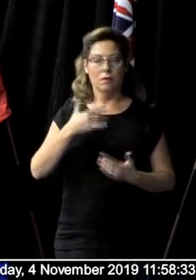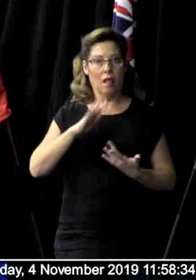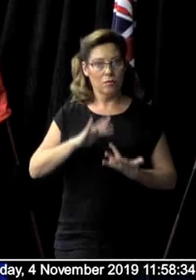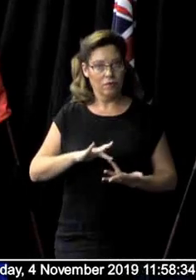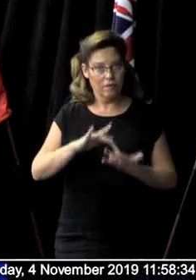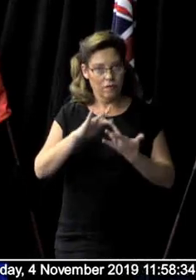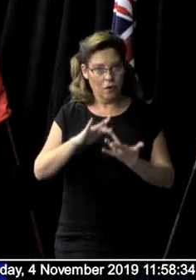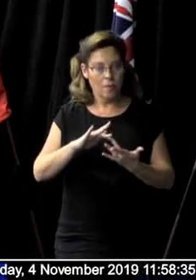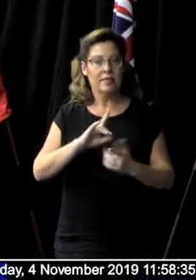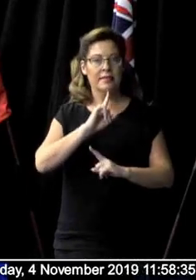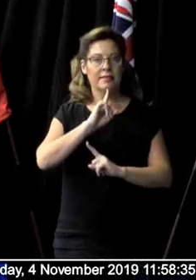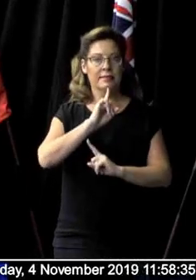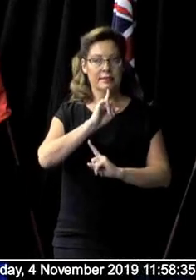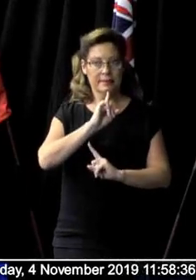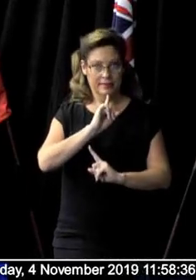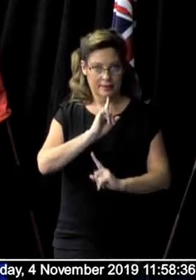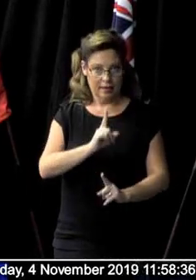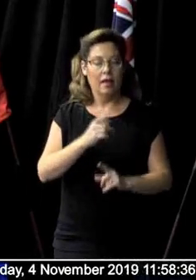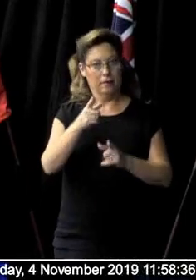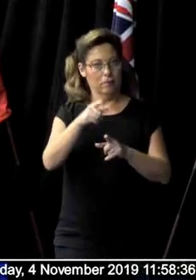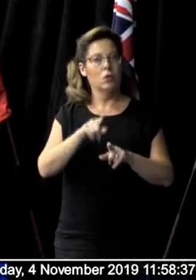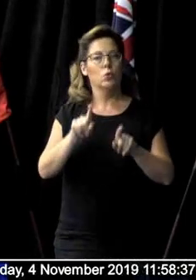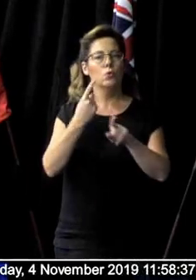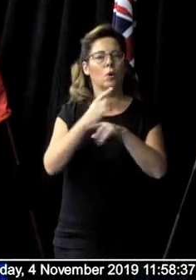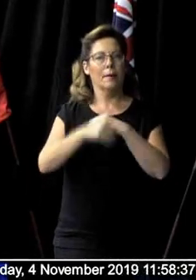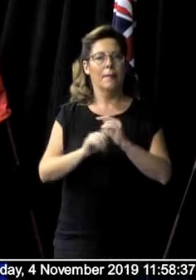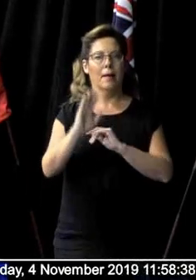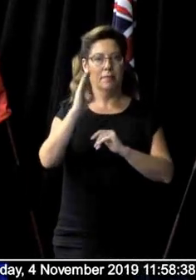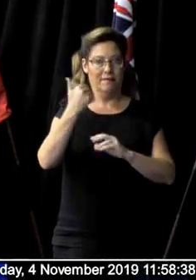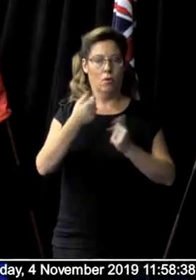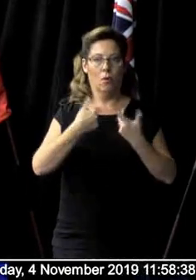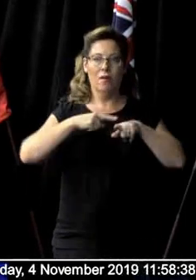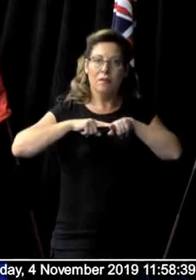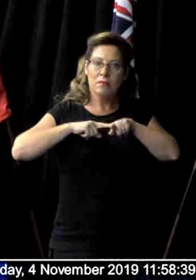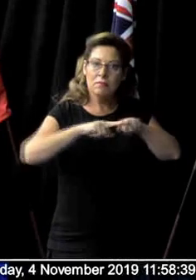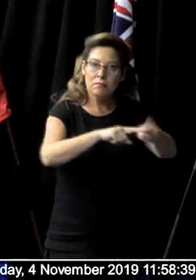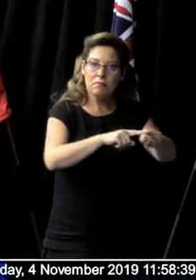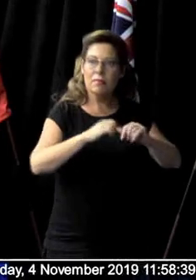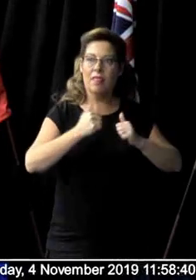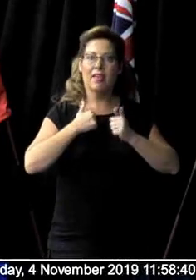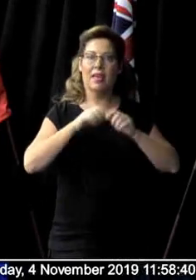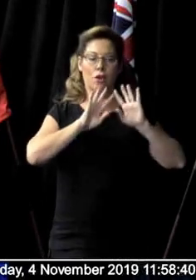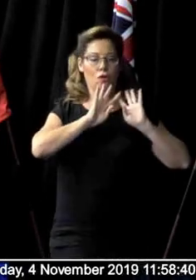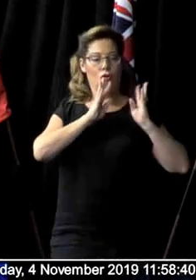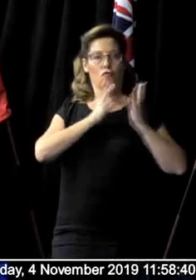So pursuant to section 6D subsection (3) of the Royal Commissions Act 1902,